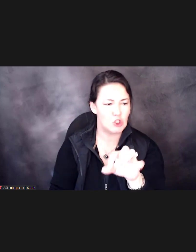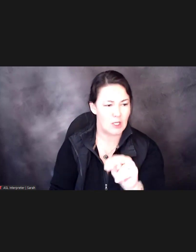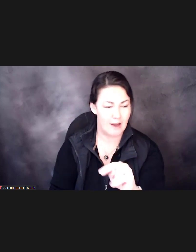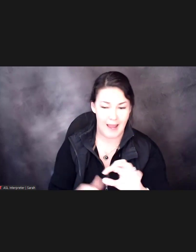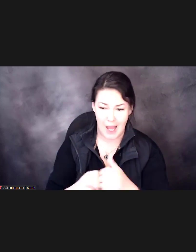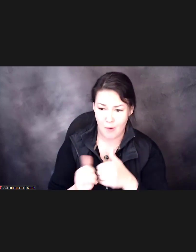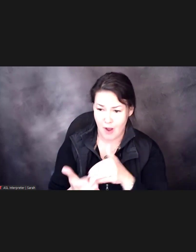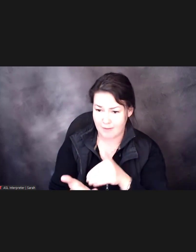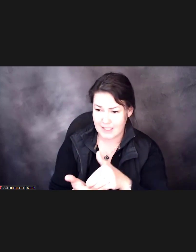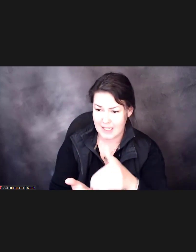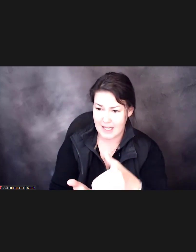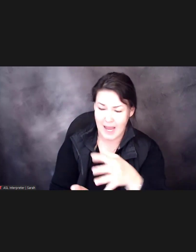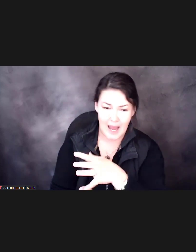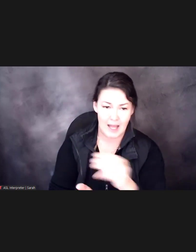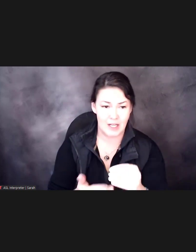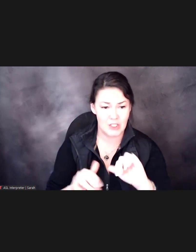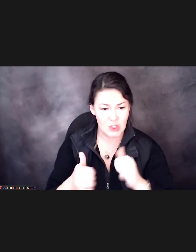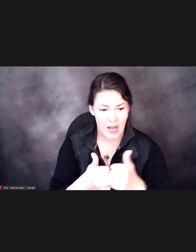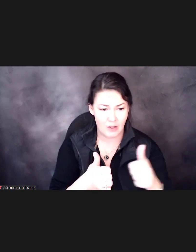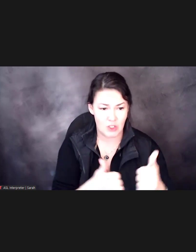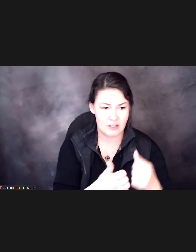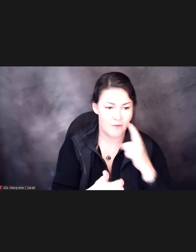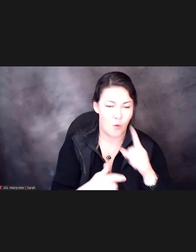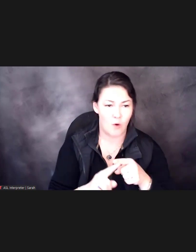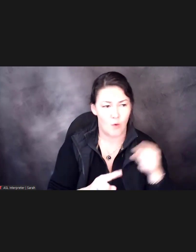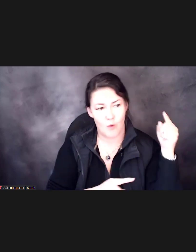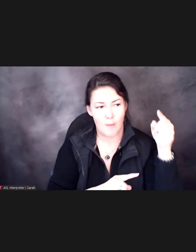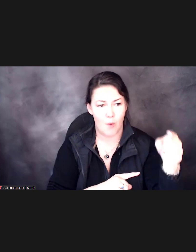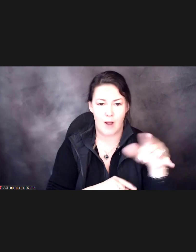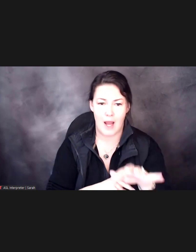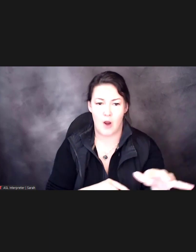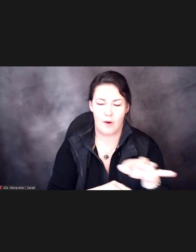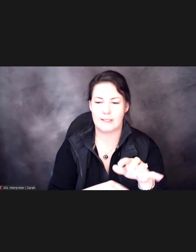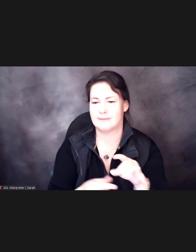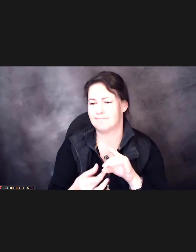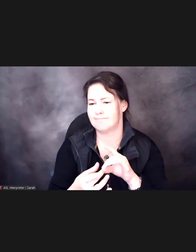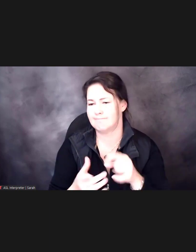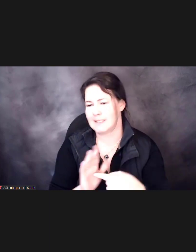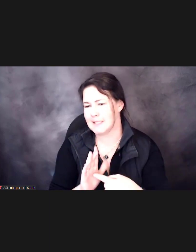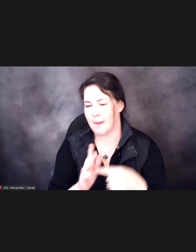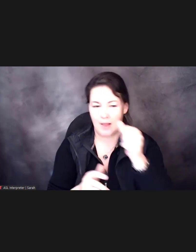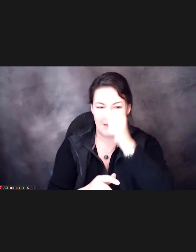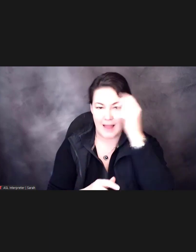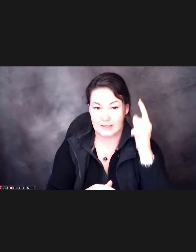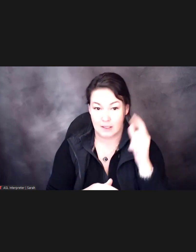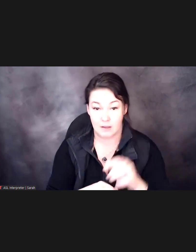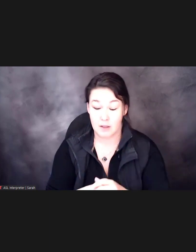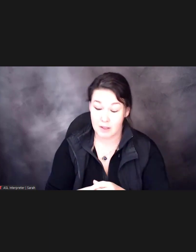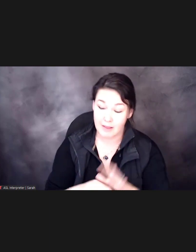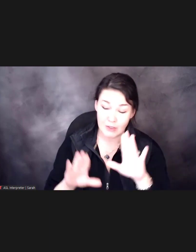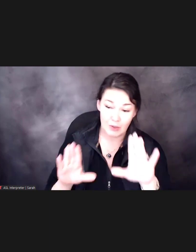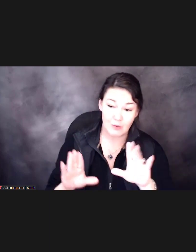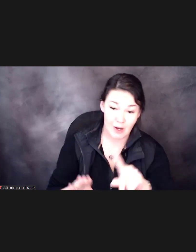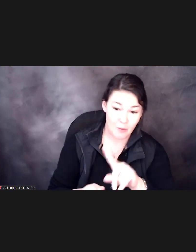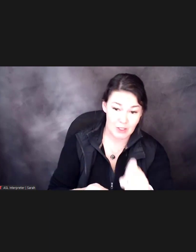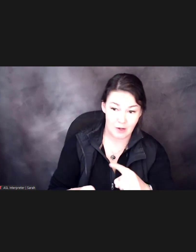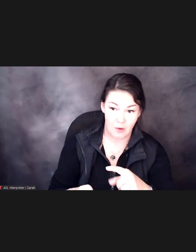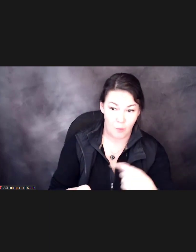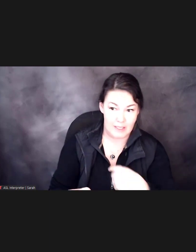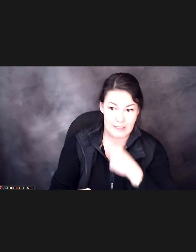How often and challenges in remote areas, such as Alaska? Really great question and not one that we really touched upon,